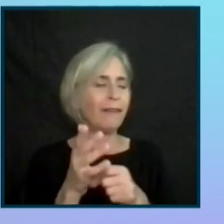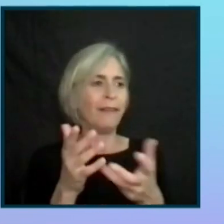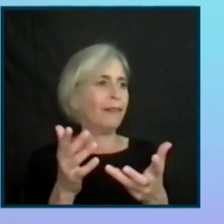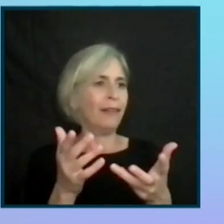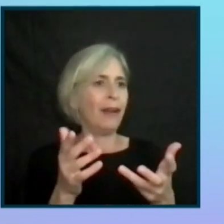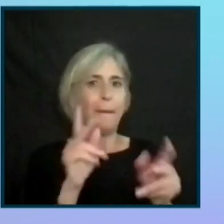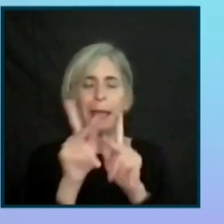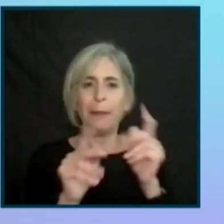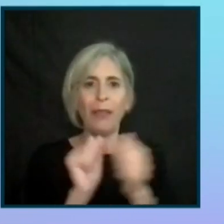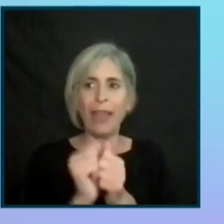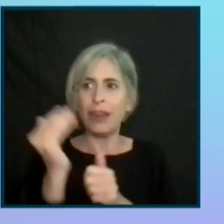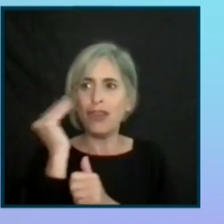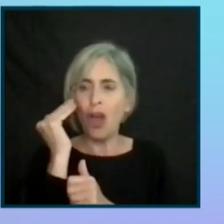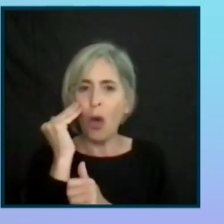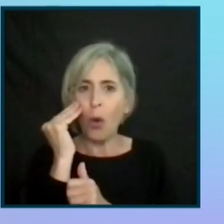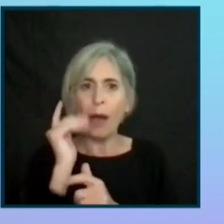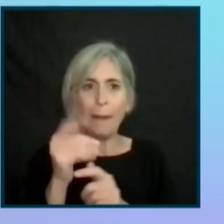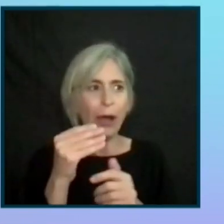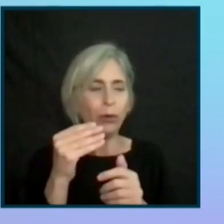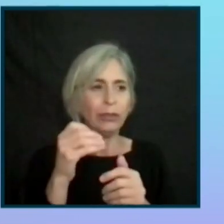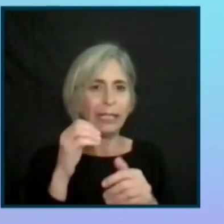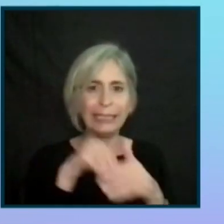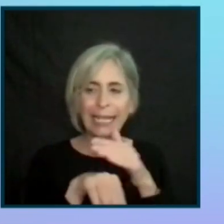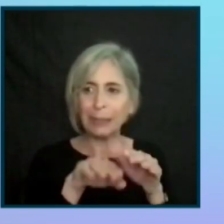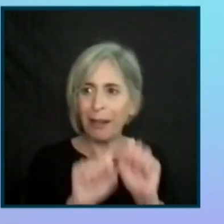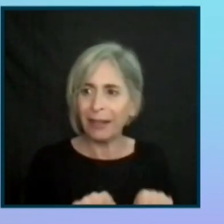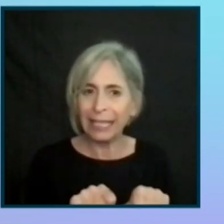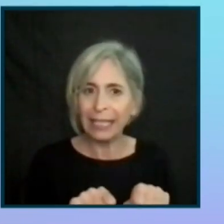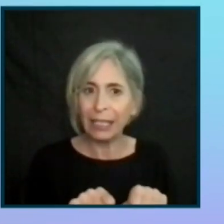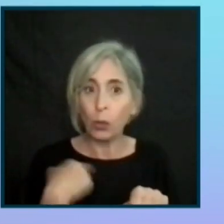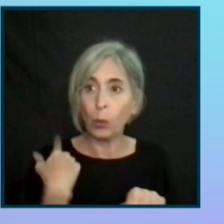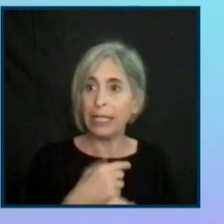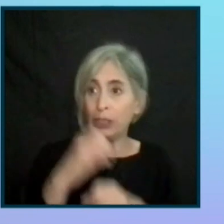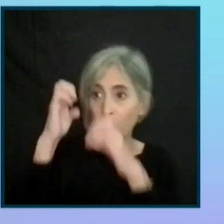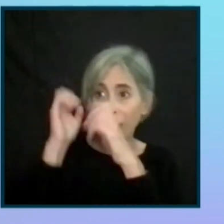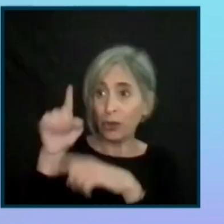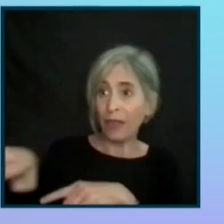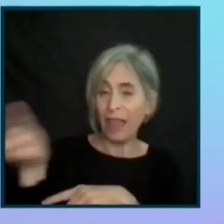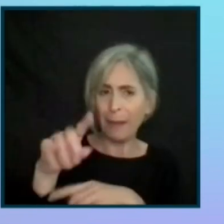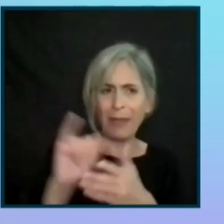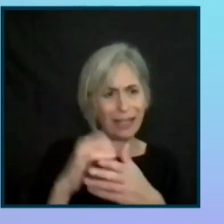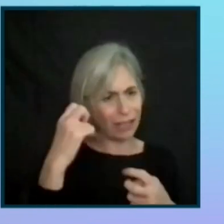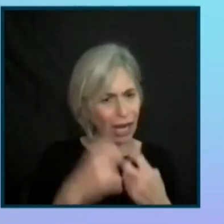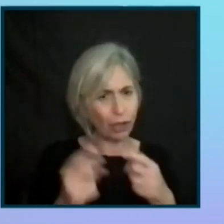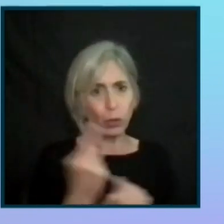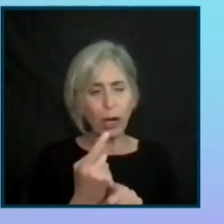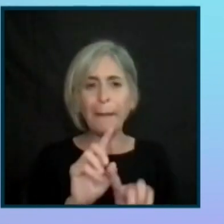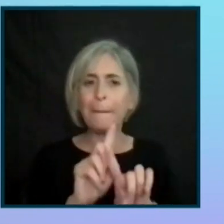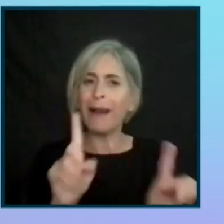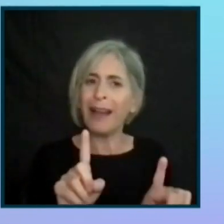we have to educate them, which is another thing that makes it hard. But you should see their excitement